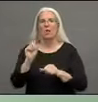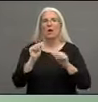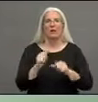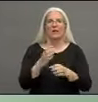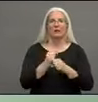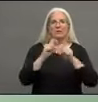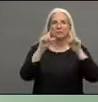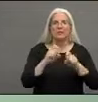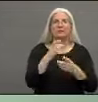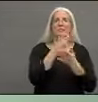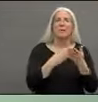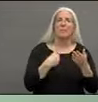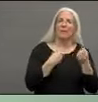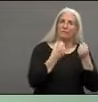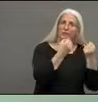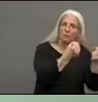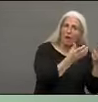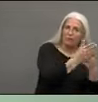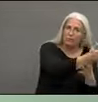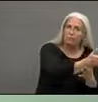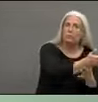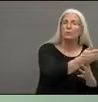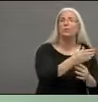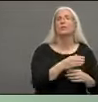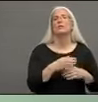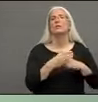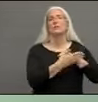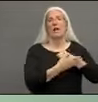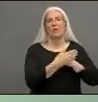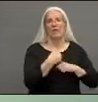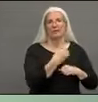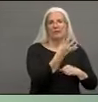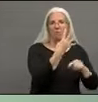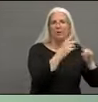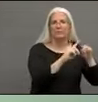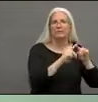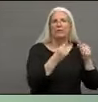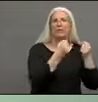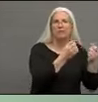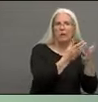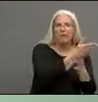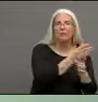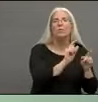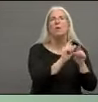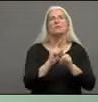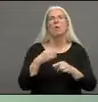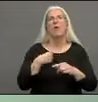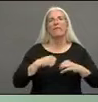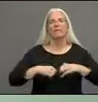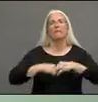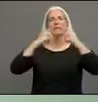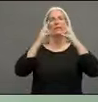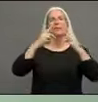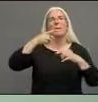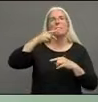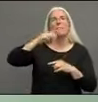We also have pop-up sites, meaning that they are in a space for a short amount of time and may move around through different locations.